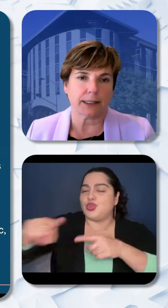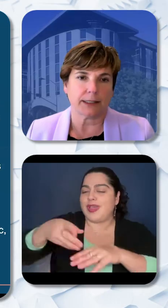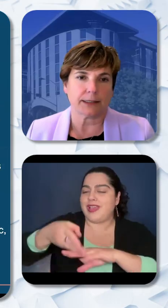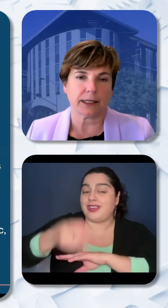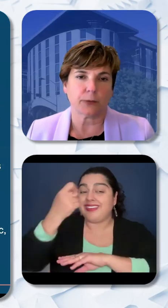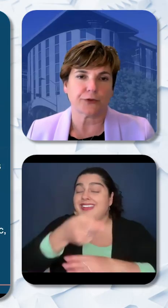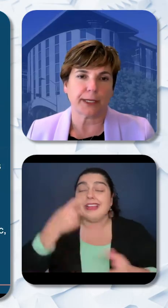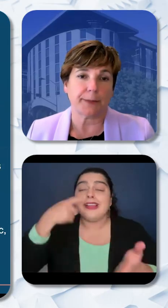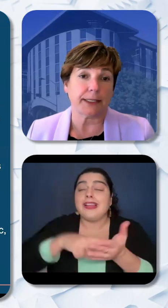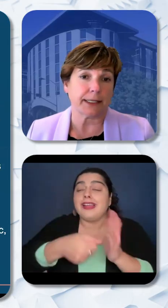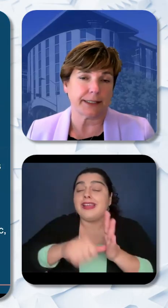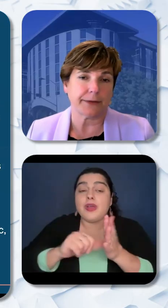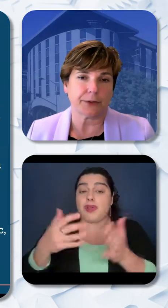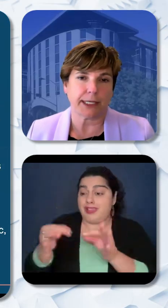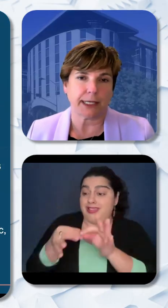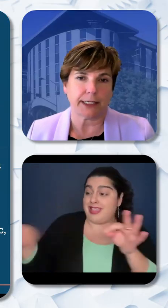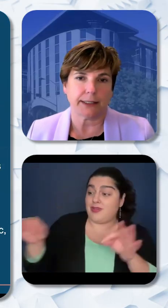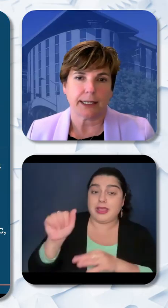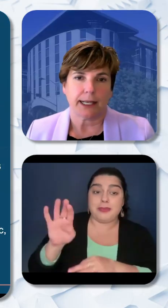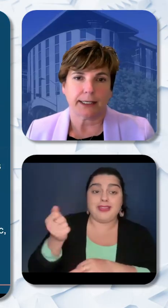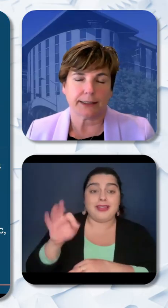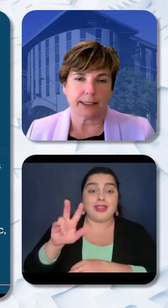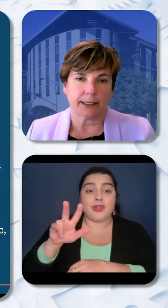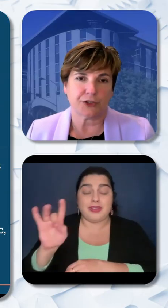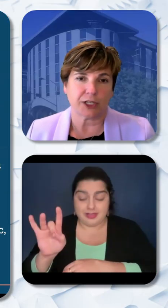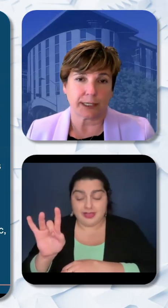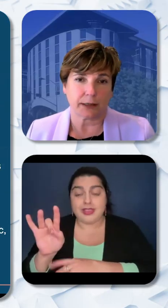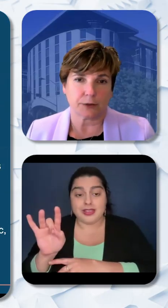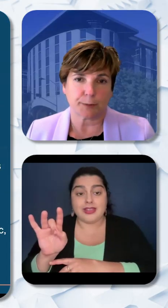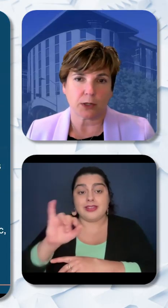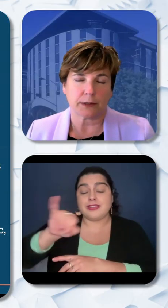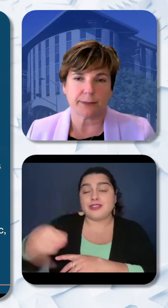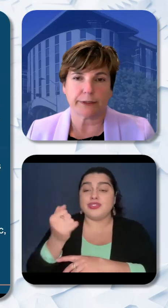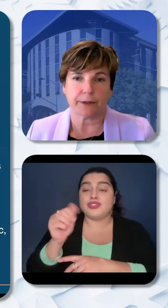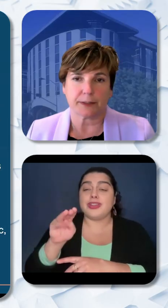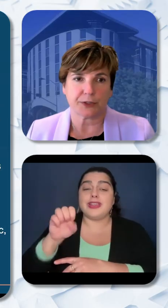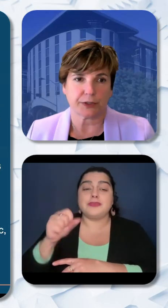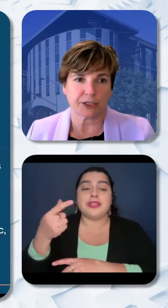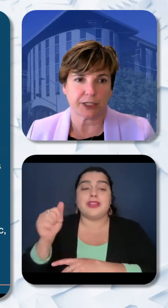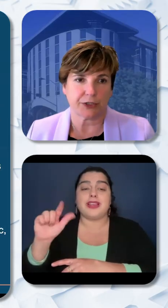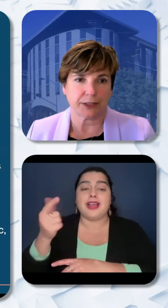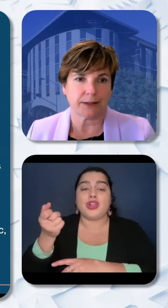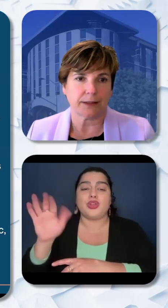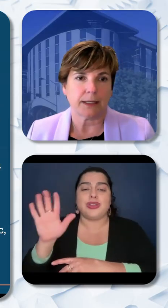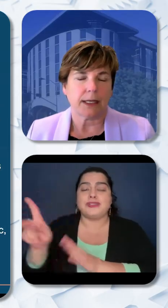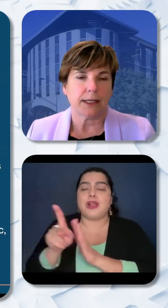highlights the language from AB 1938, and James Gallagher's policy brief on special education.